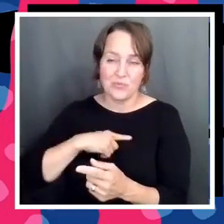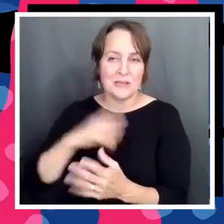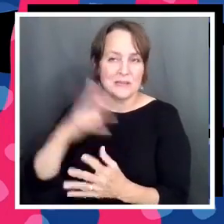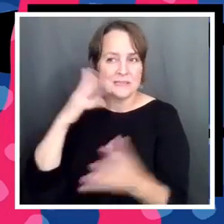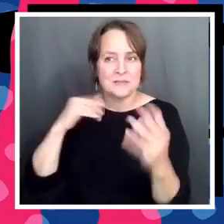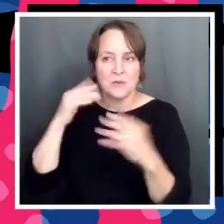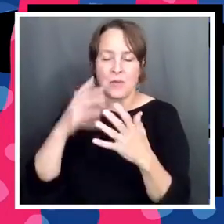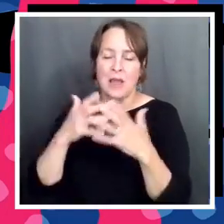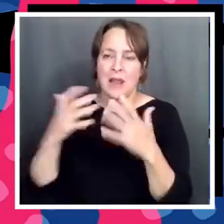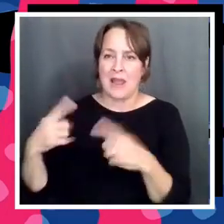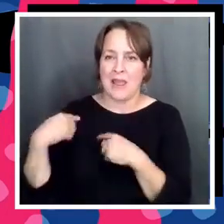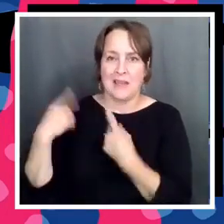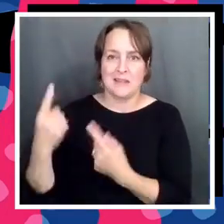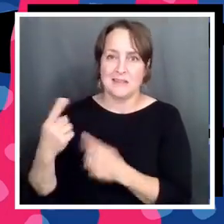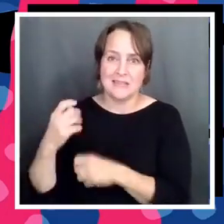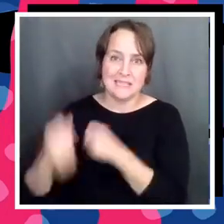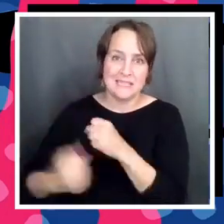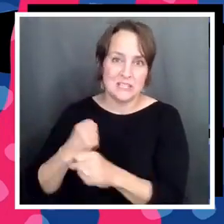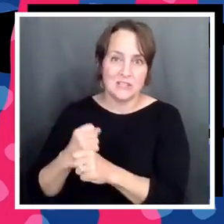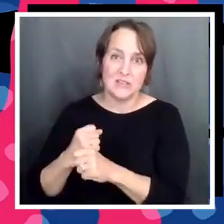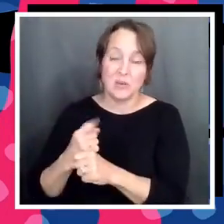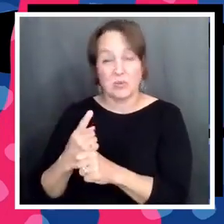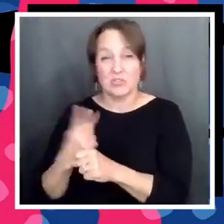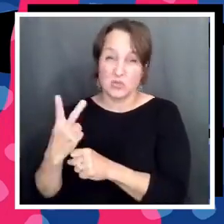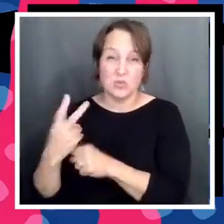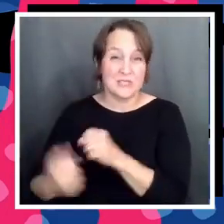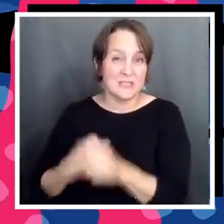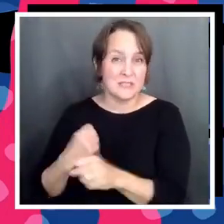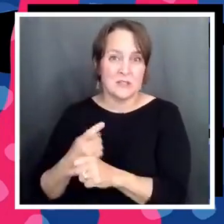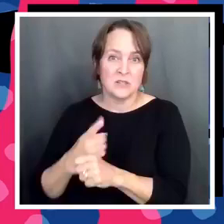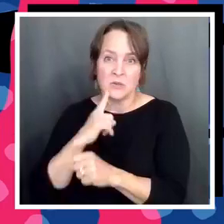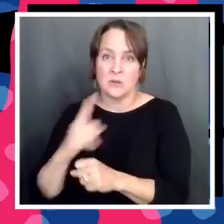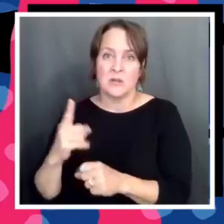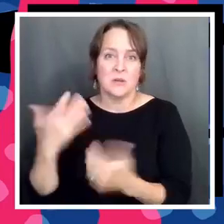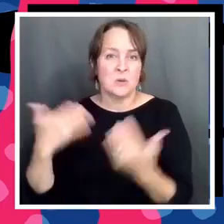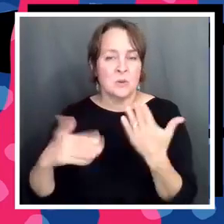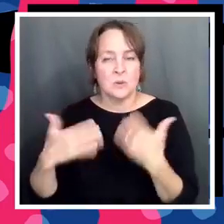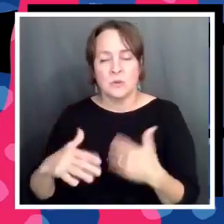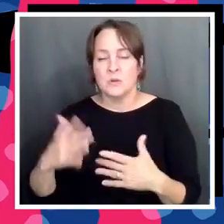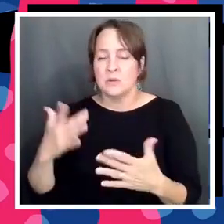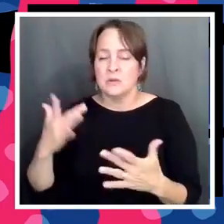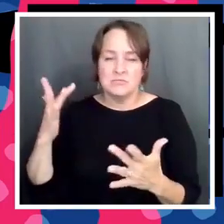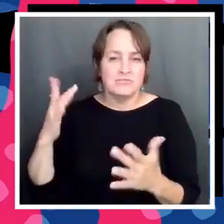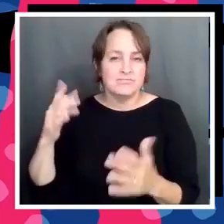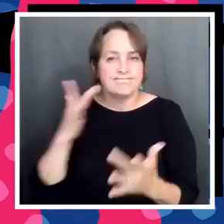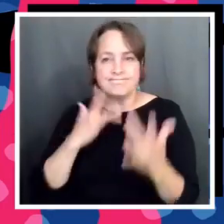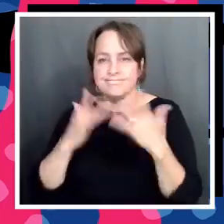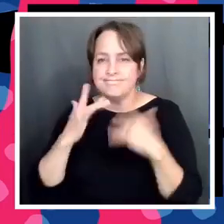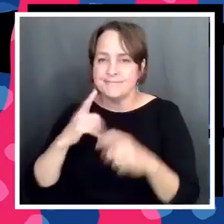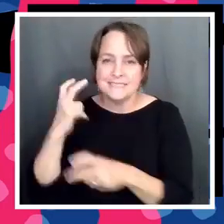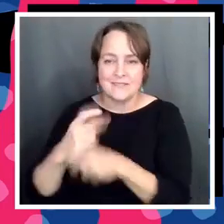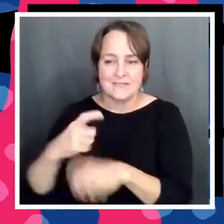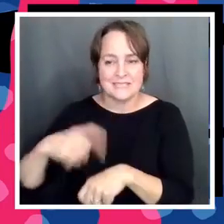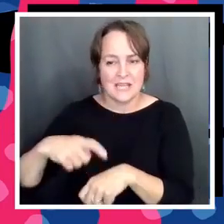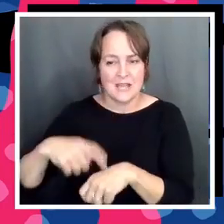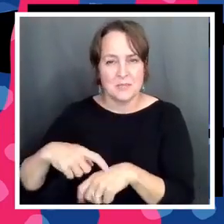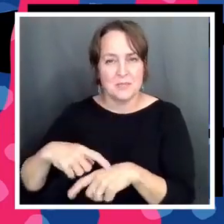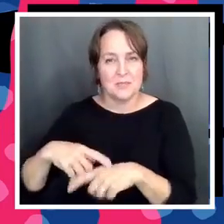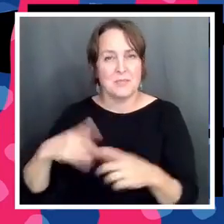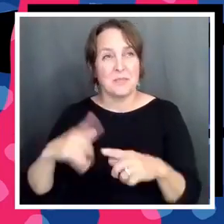I'M SO GLAD YOU'RE HERE ON THIS